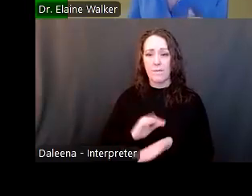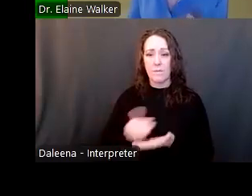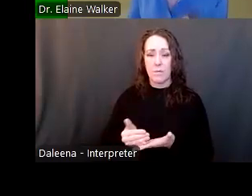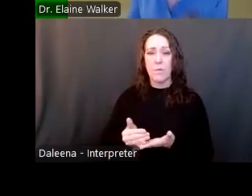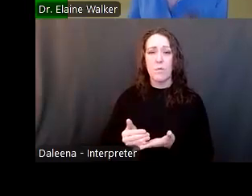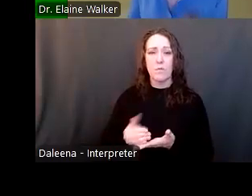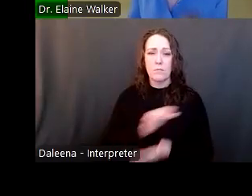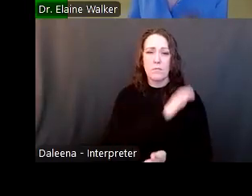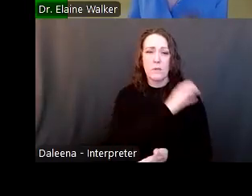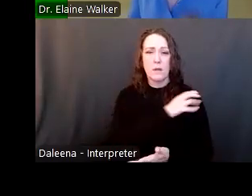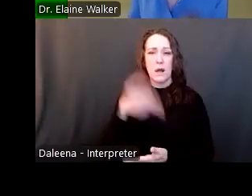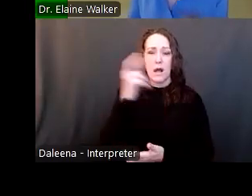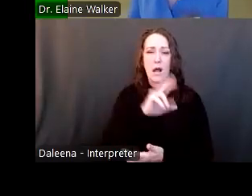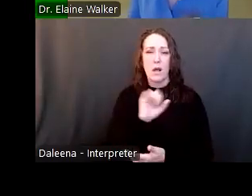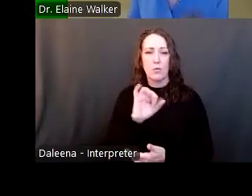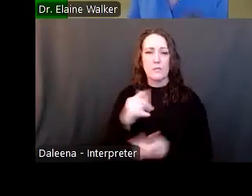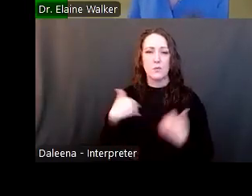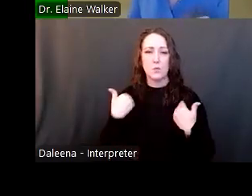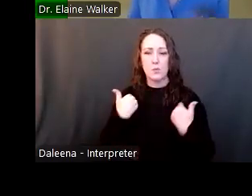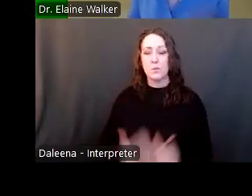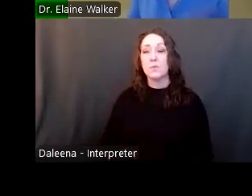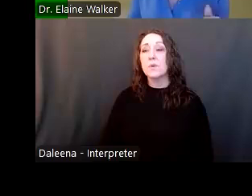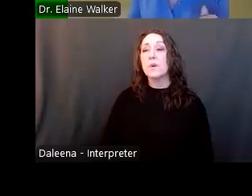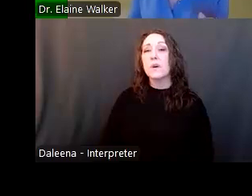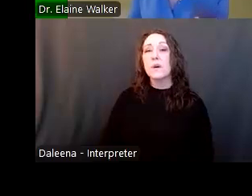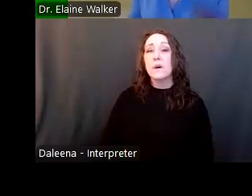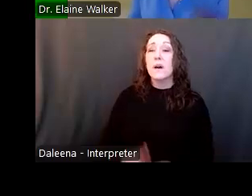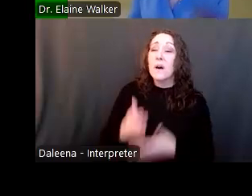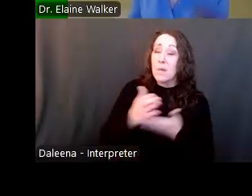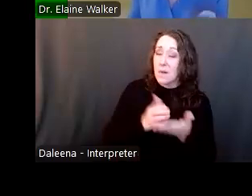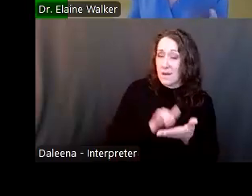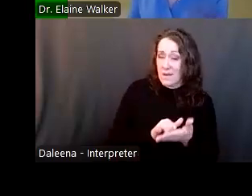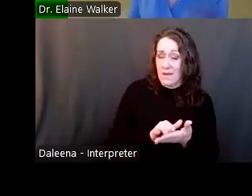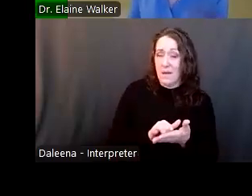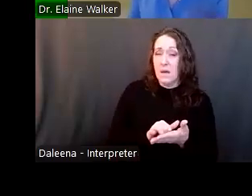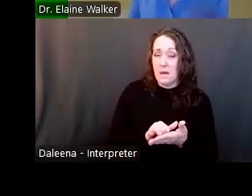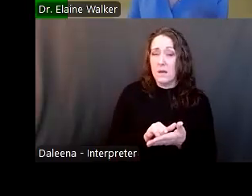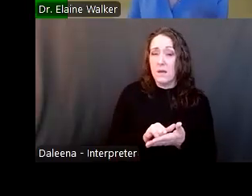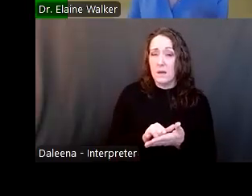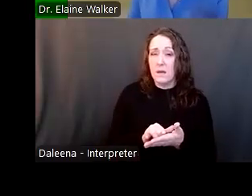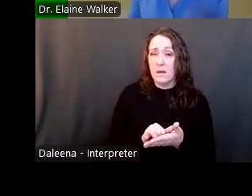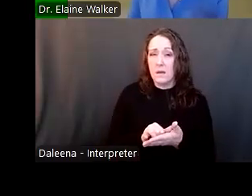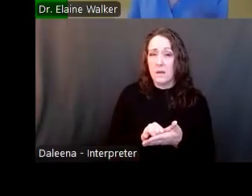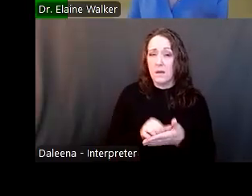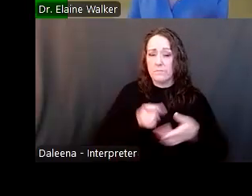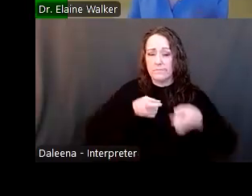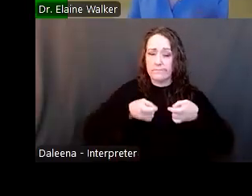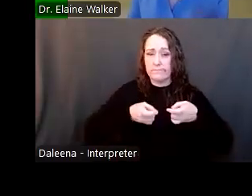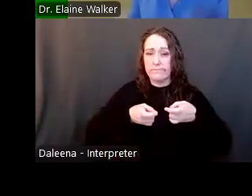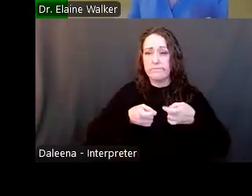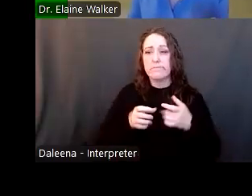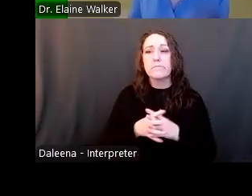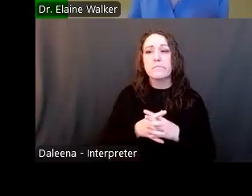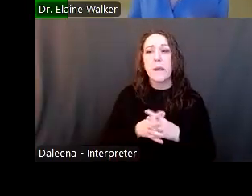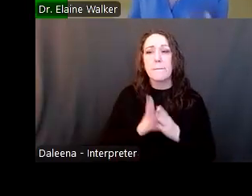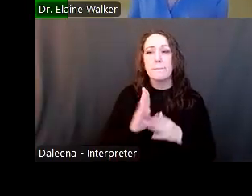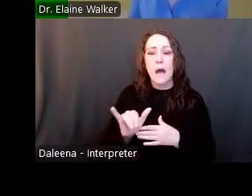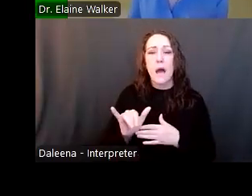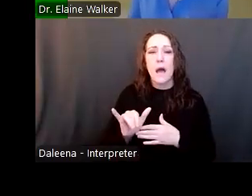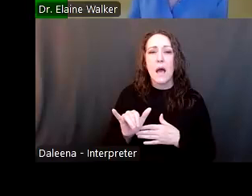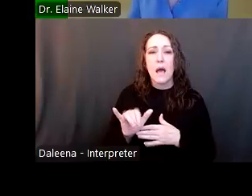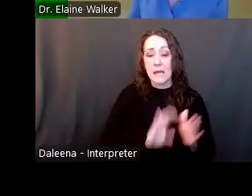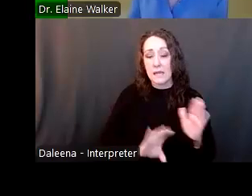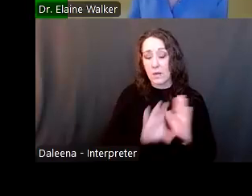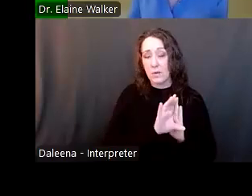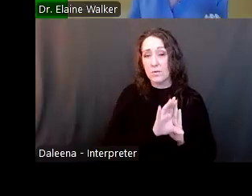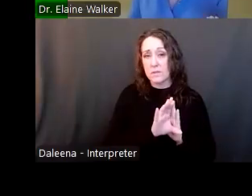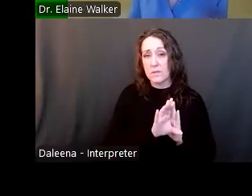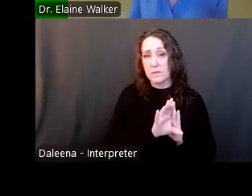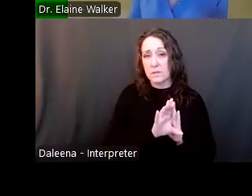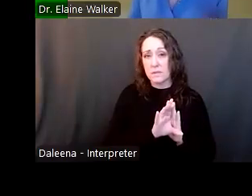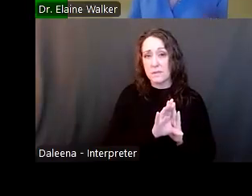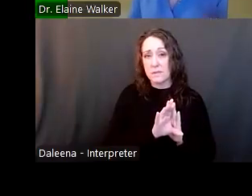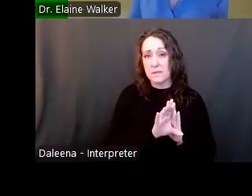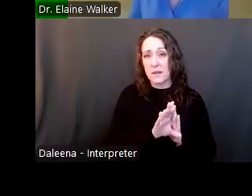high-risk Youth and in part that was mediated um by characteristics of the school environment it